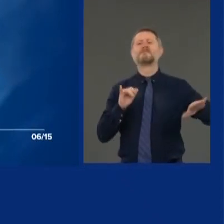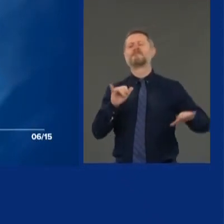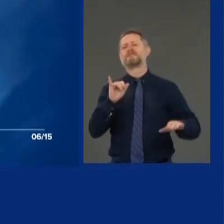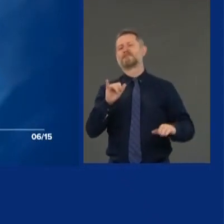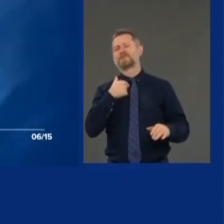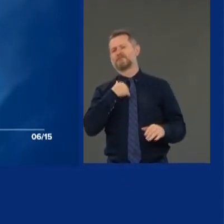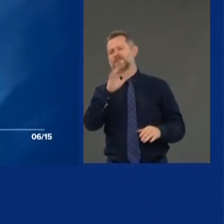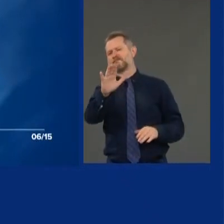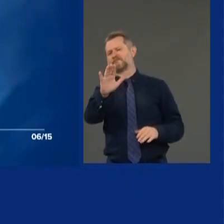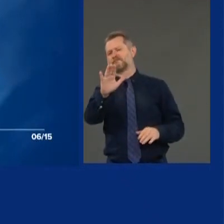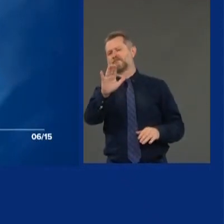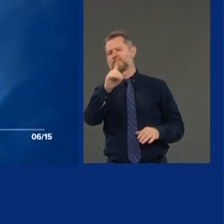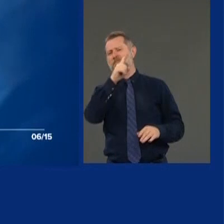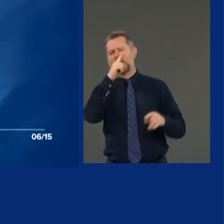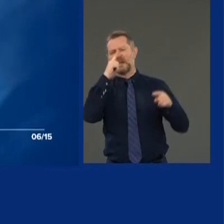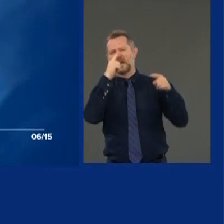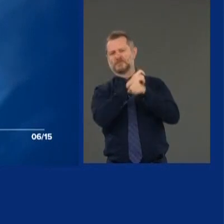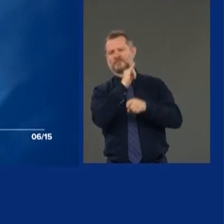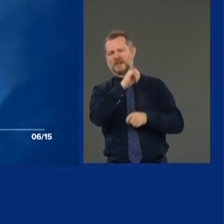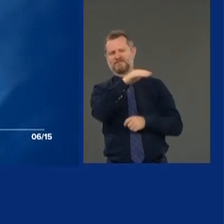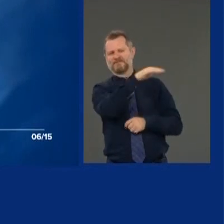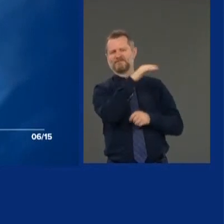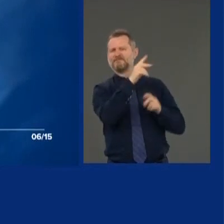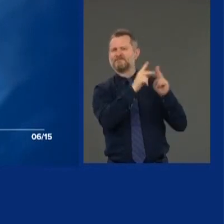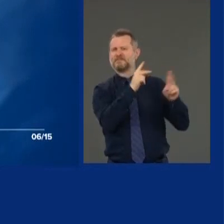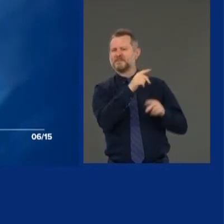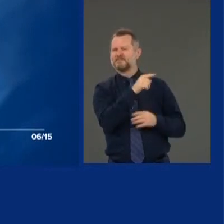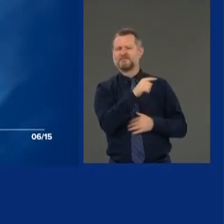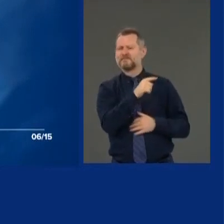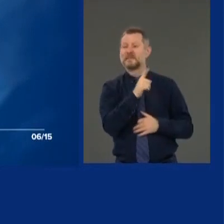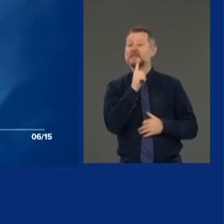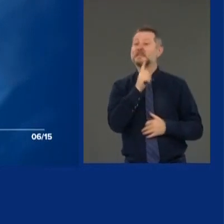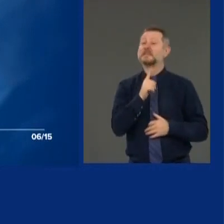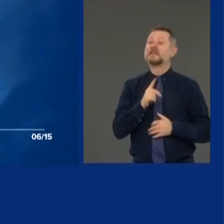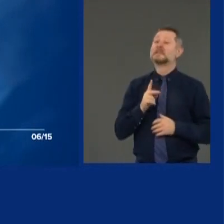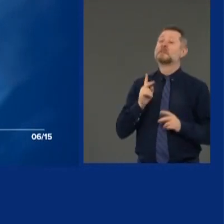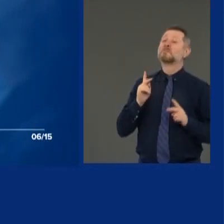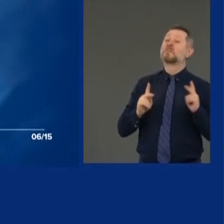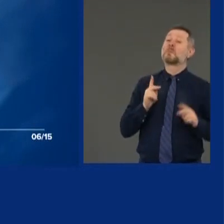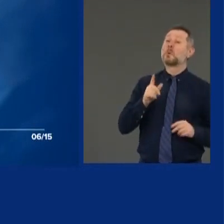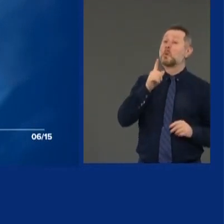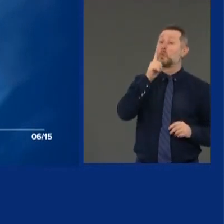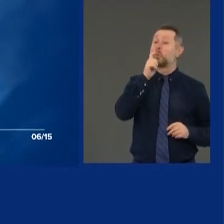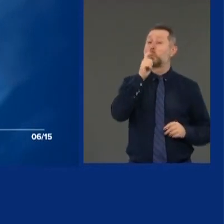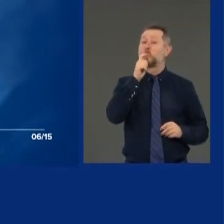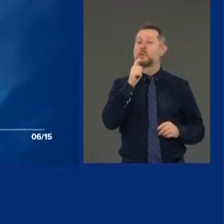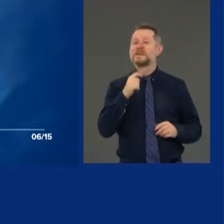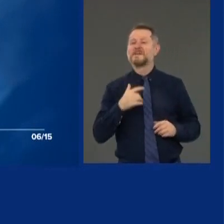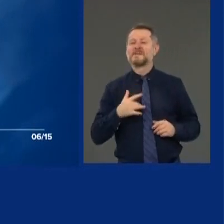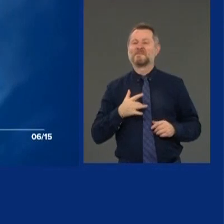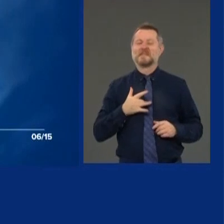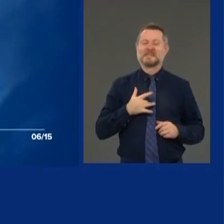GOING UP.